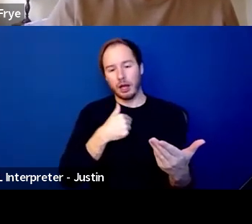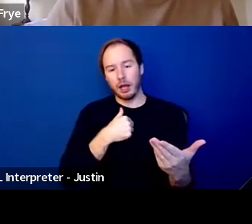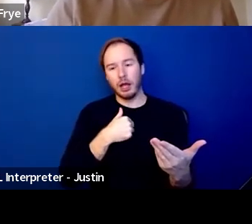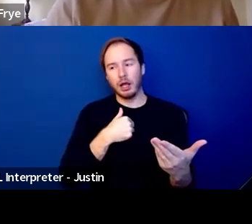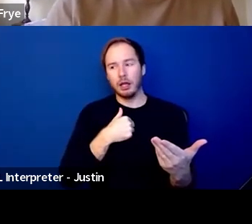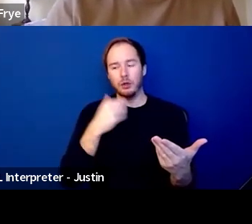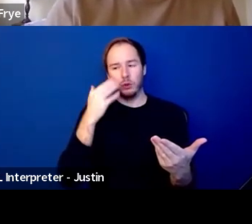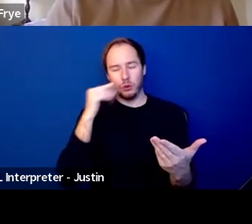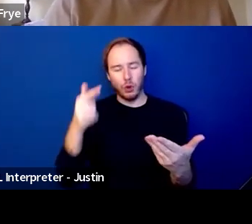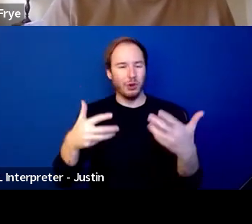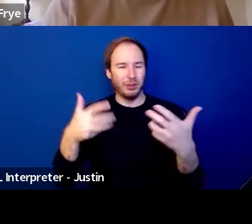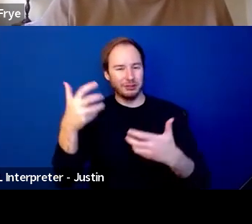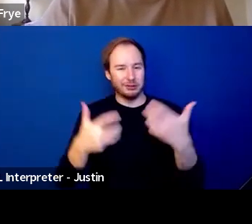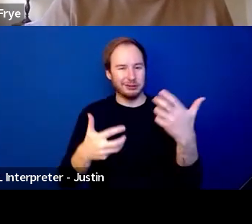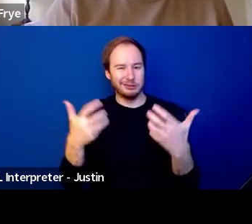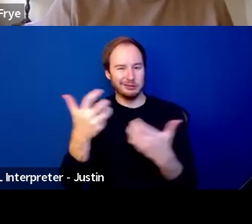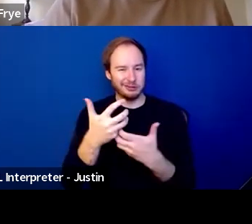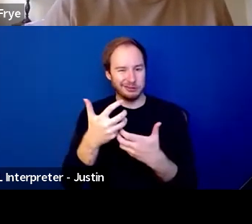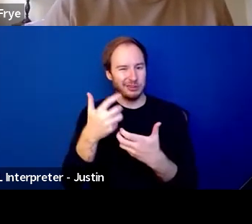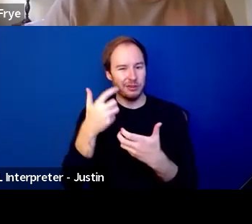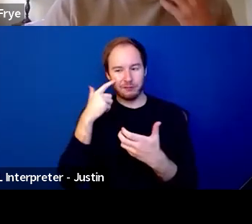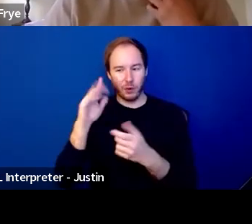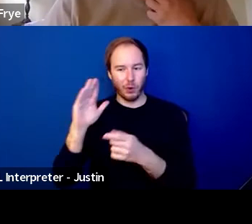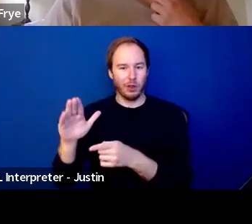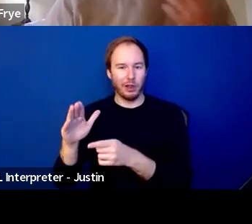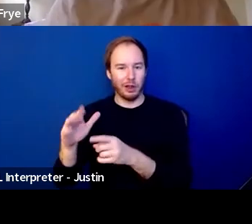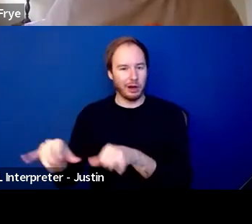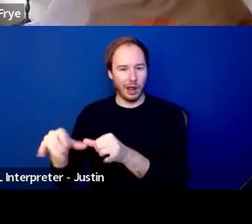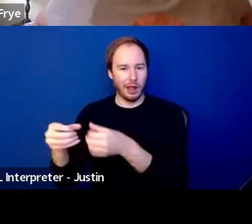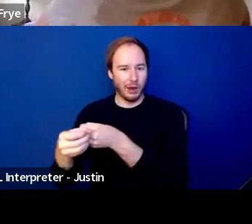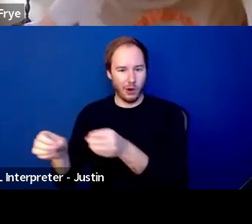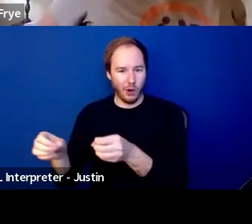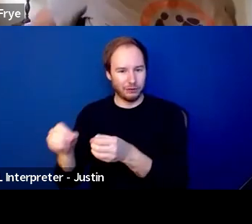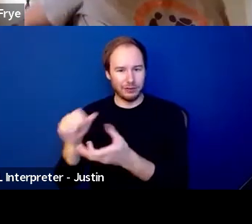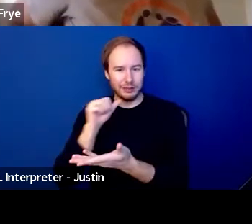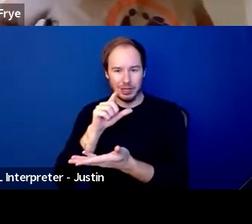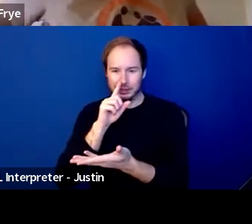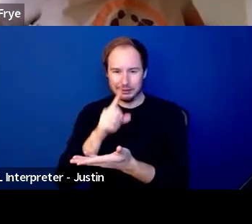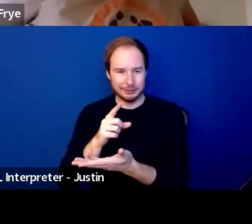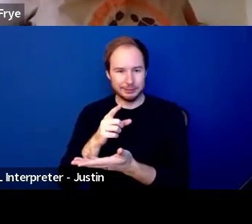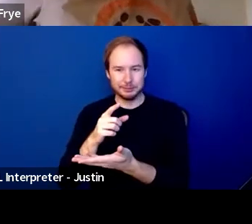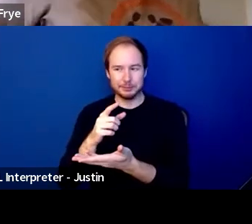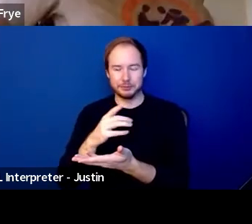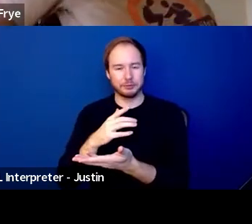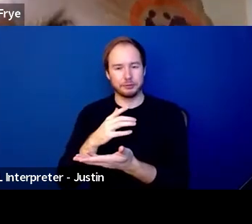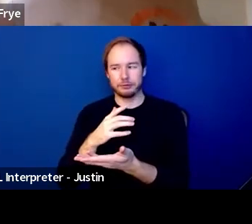and traditional services don't appreciate some of these values that we hold here